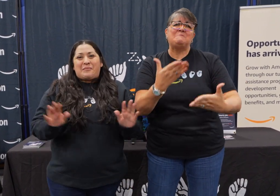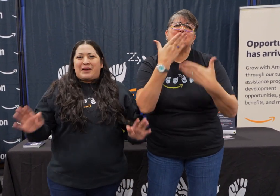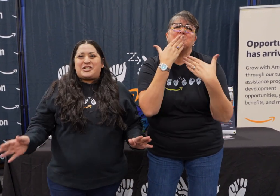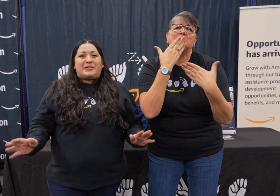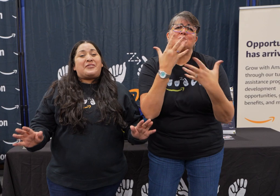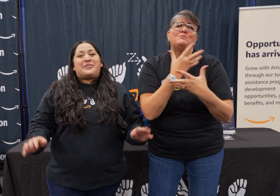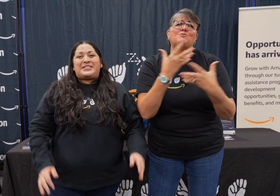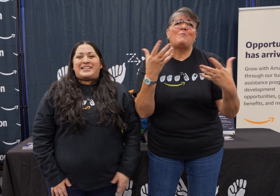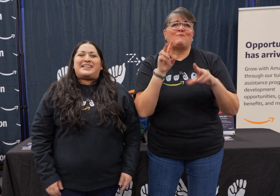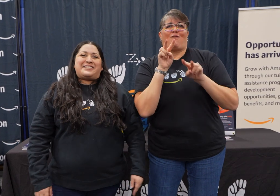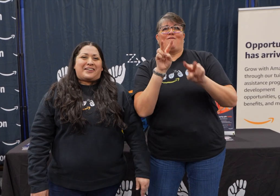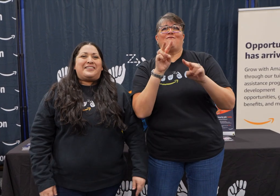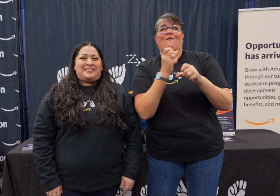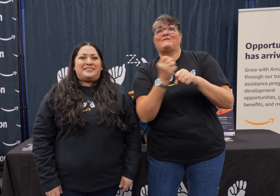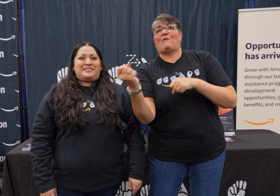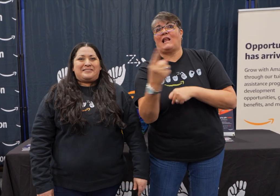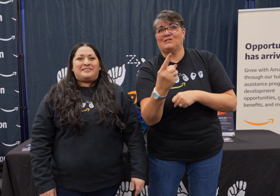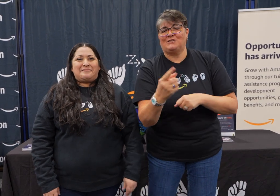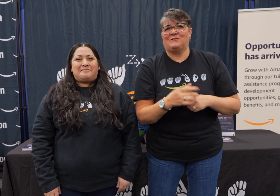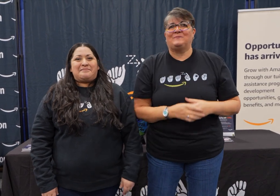Thank you so much, we look forward to next year.